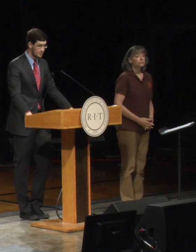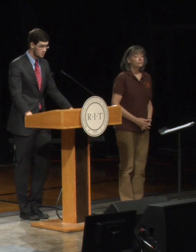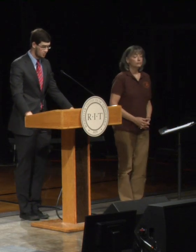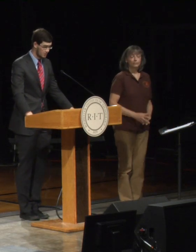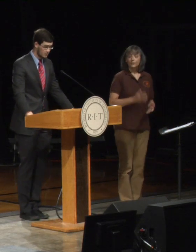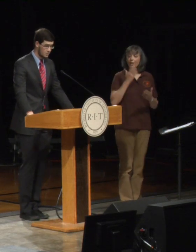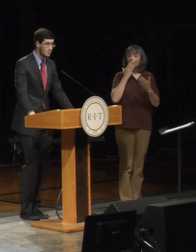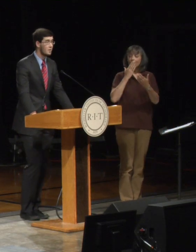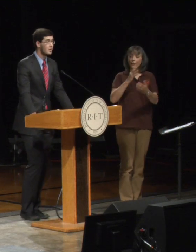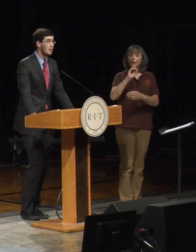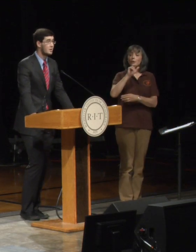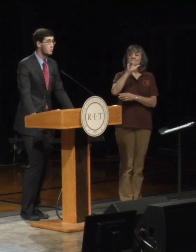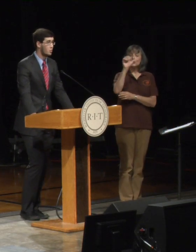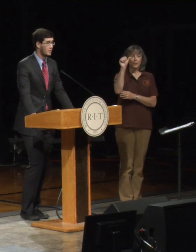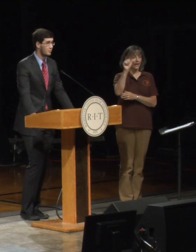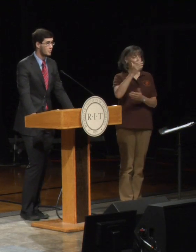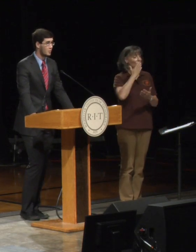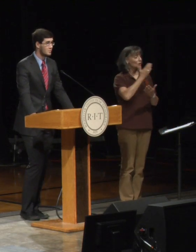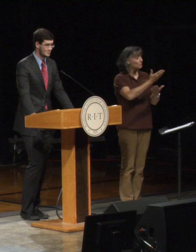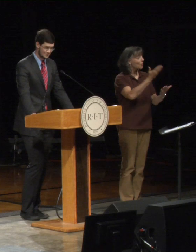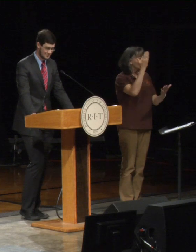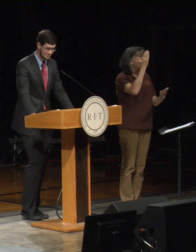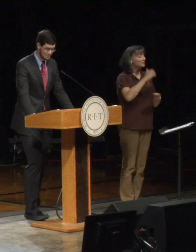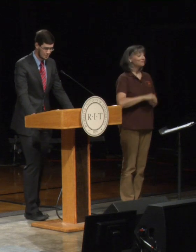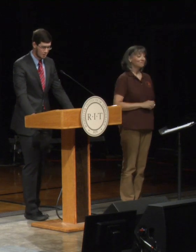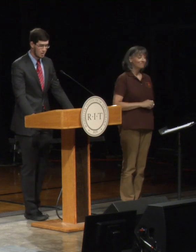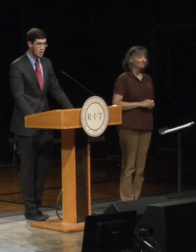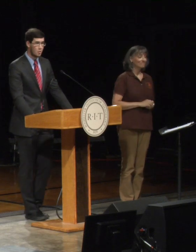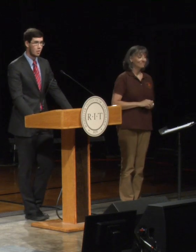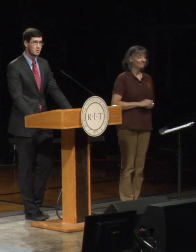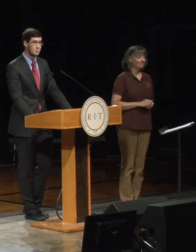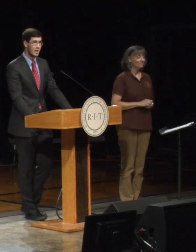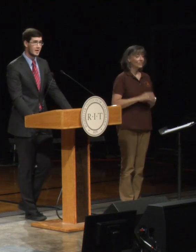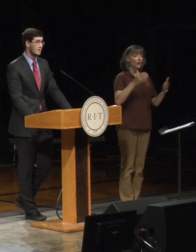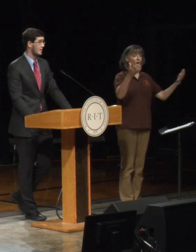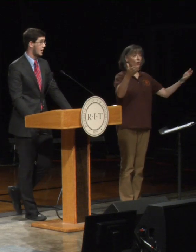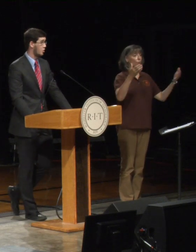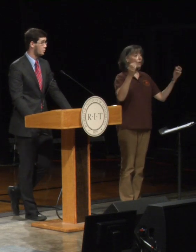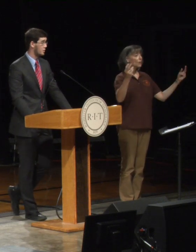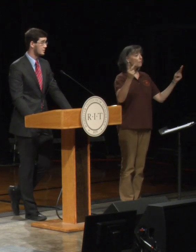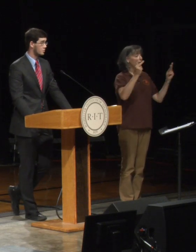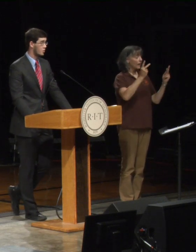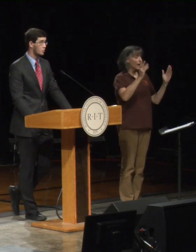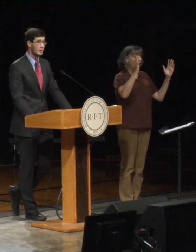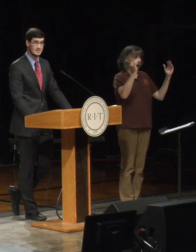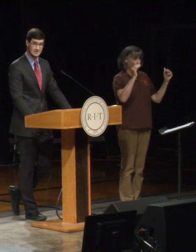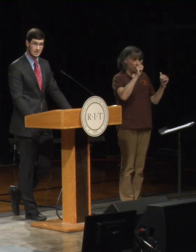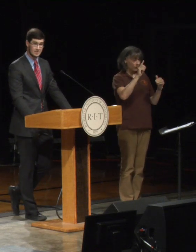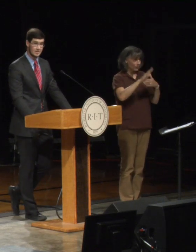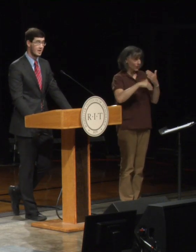THANK YOU, JULIA. AND GOOD MORNING, EVERYONE. WELCOME BACK! I HOPE YOU GUYS ARE ALL AS EXCITED